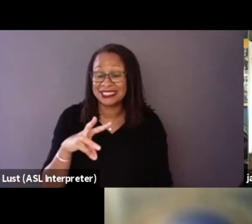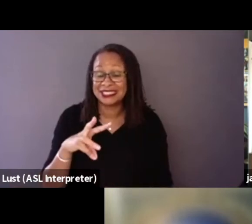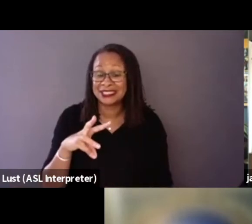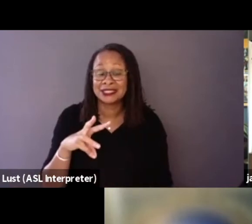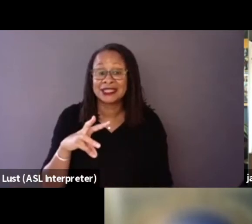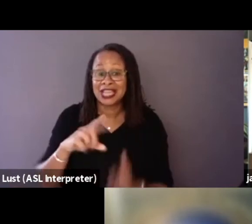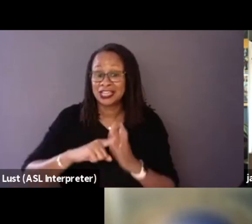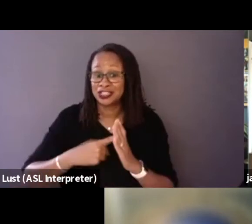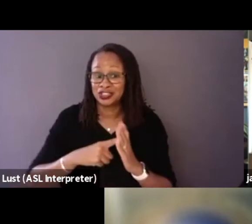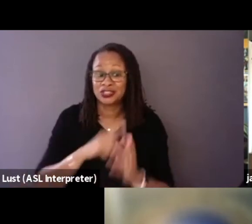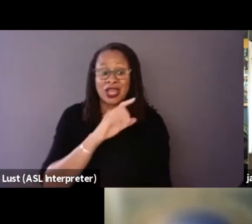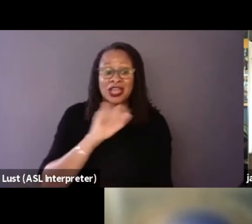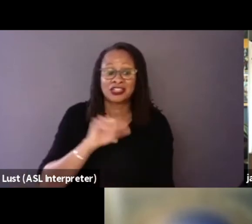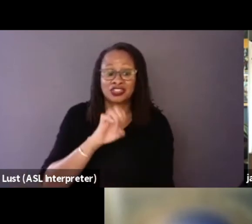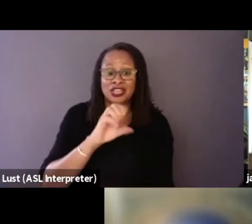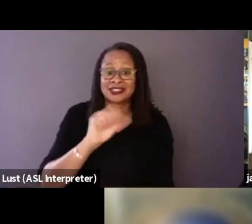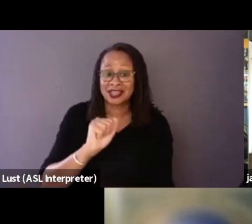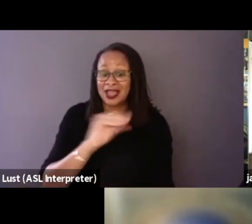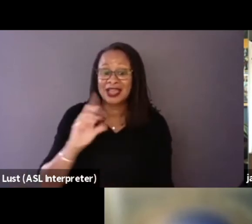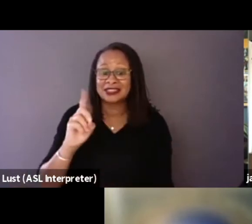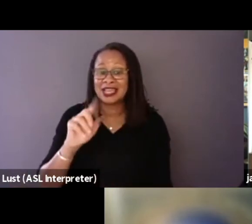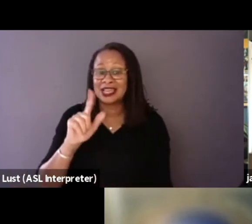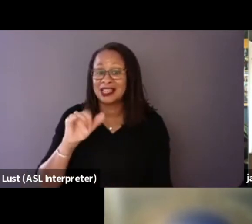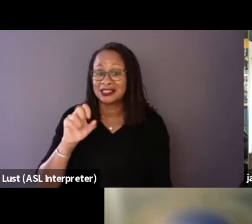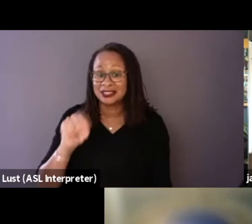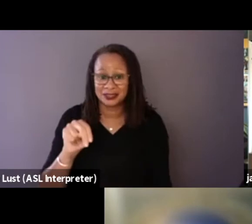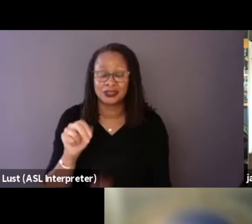along with their colleagues in The All City Council